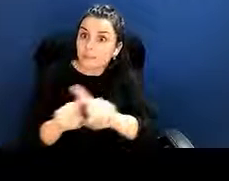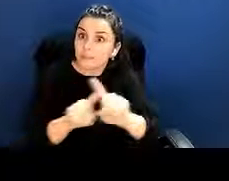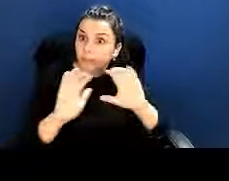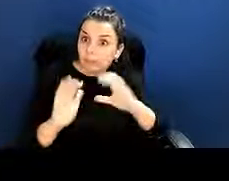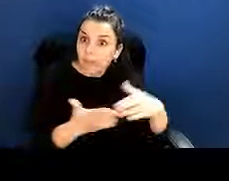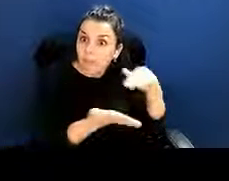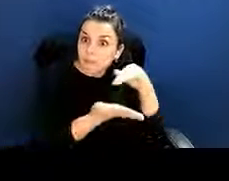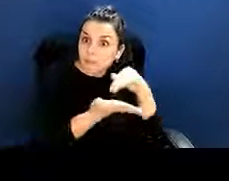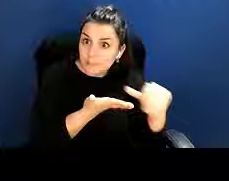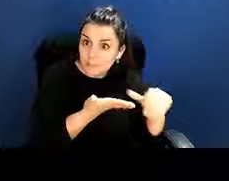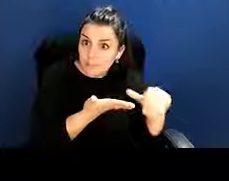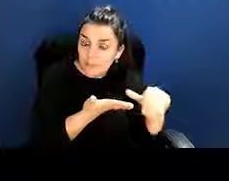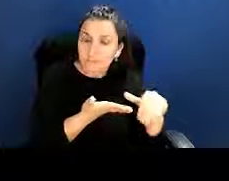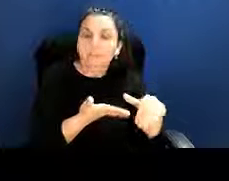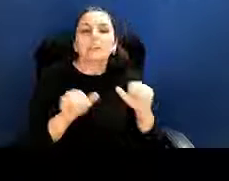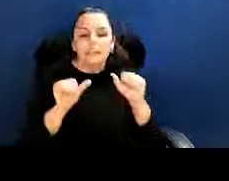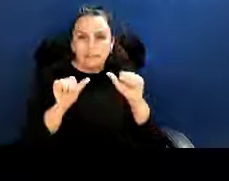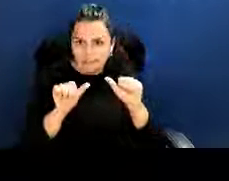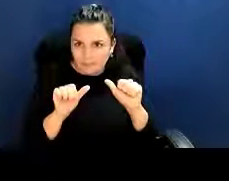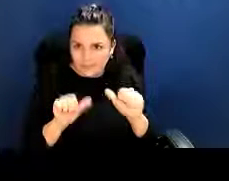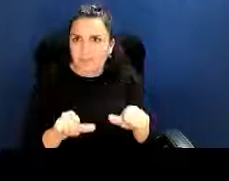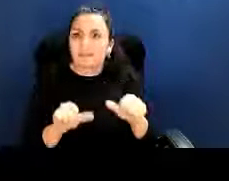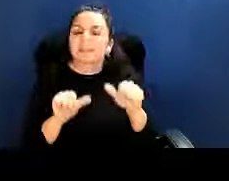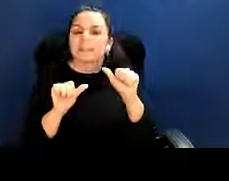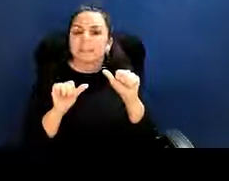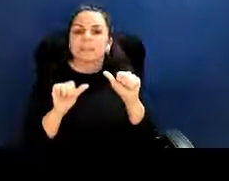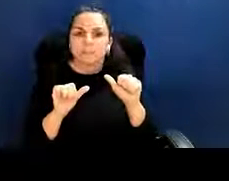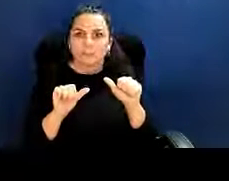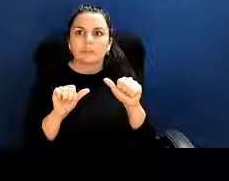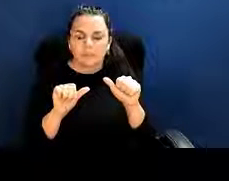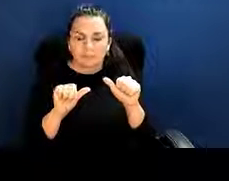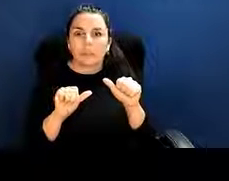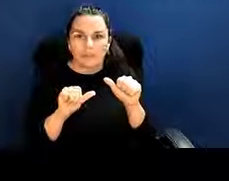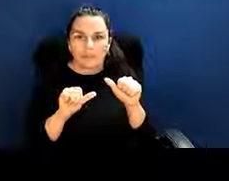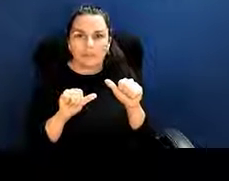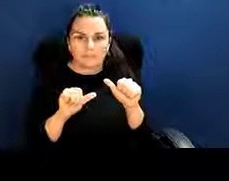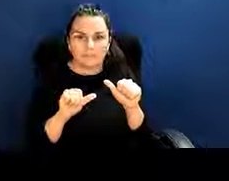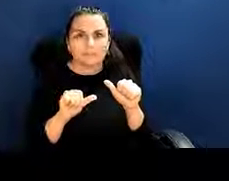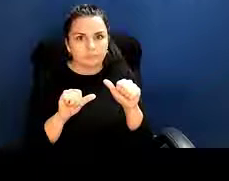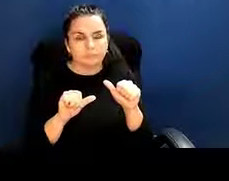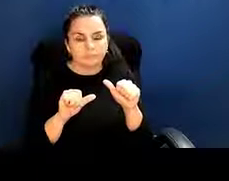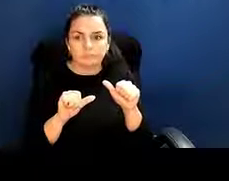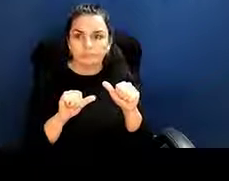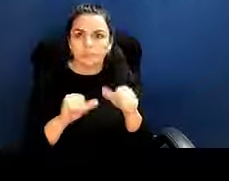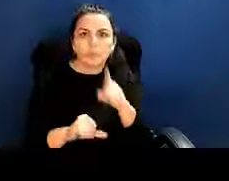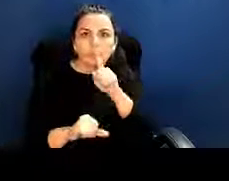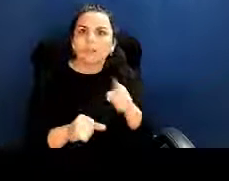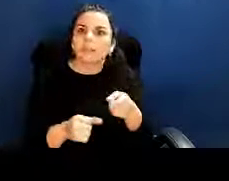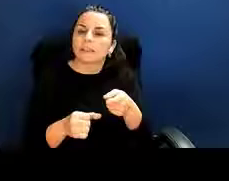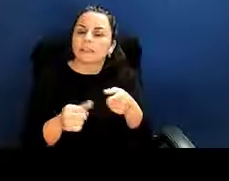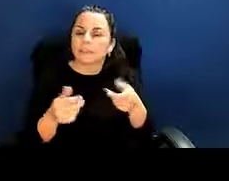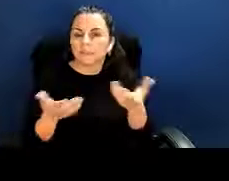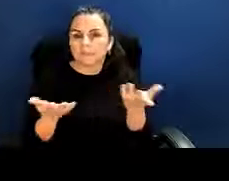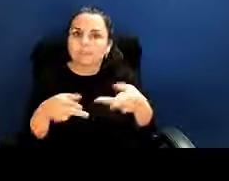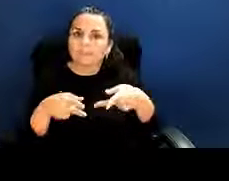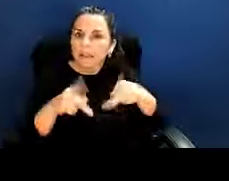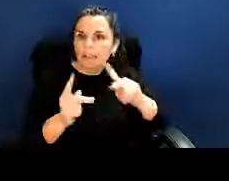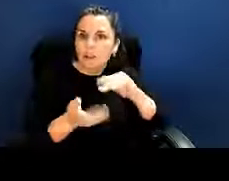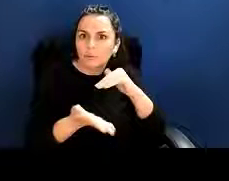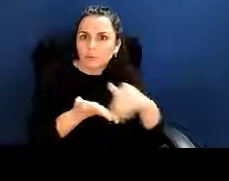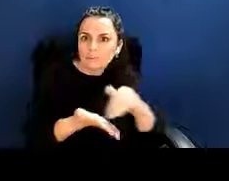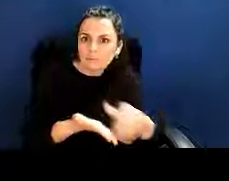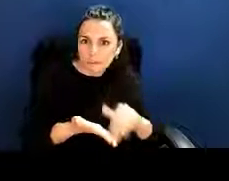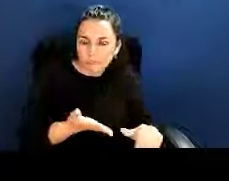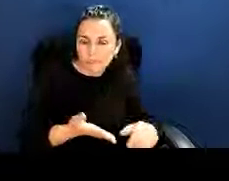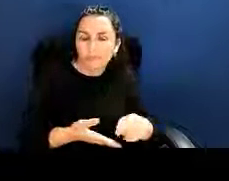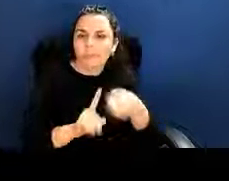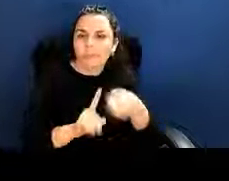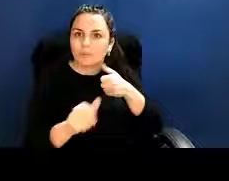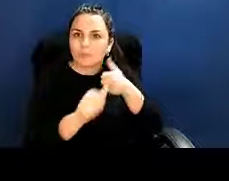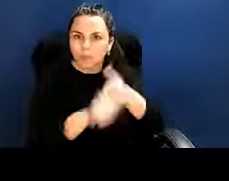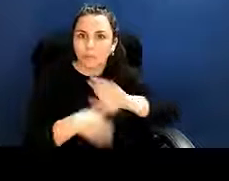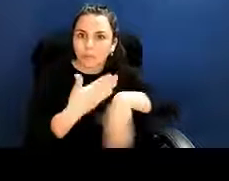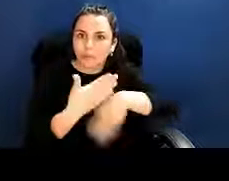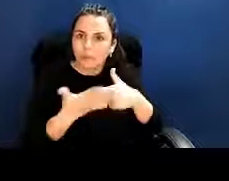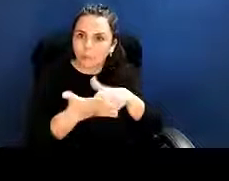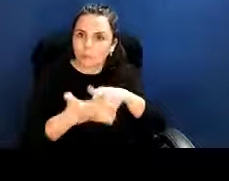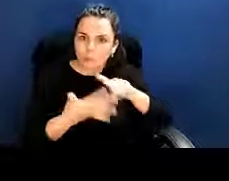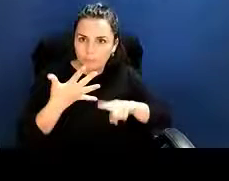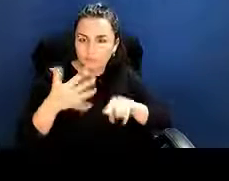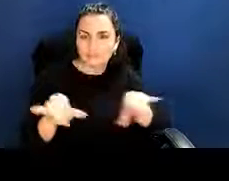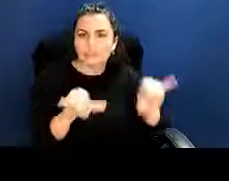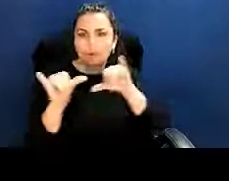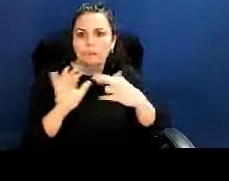then you can invoke the exemptions that work for you,